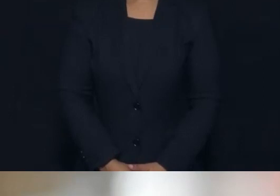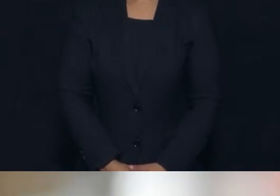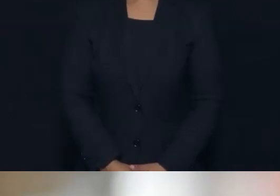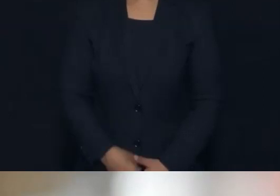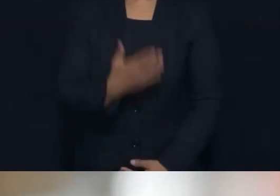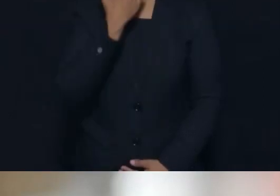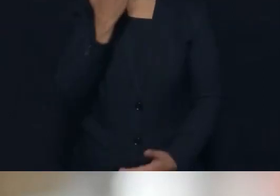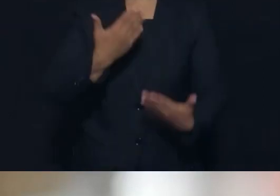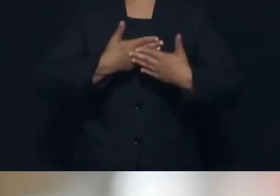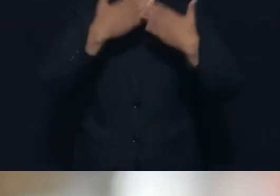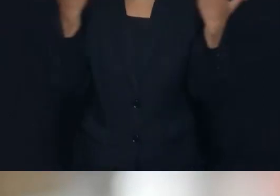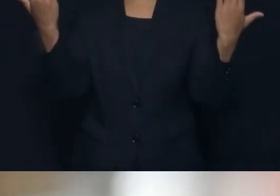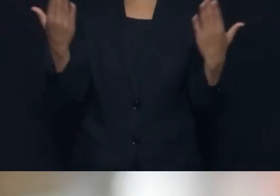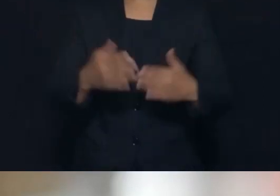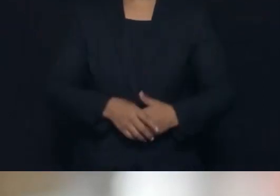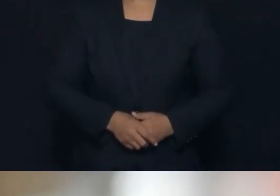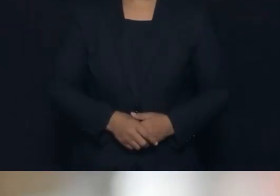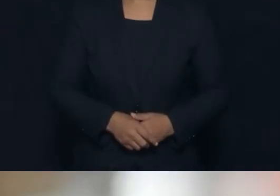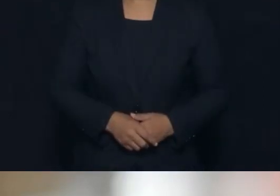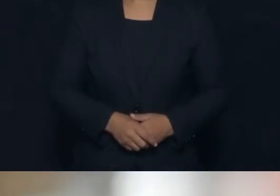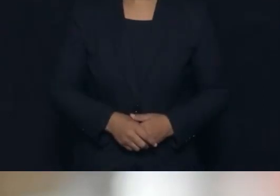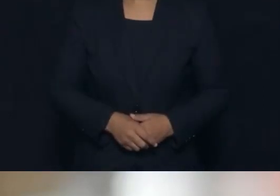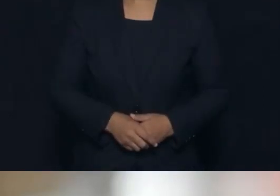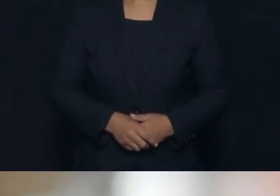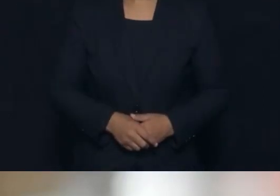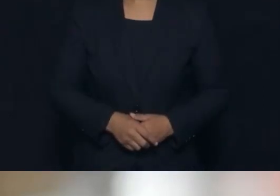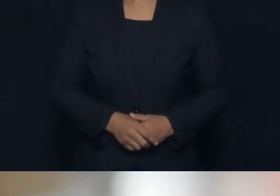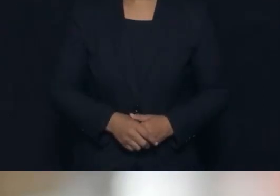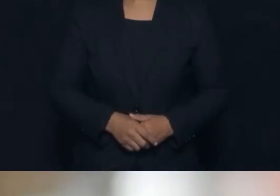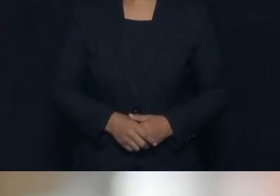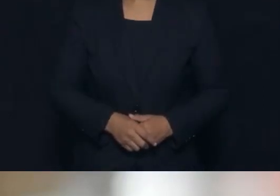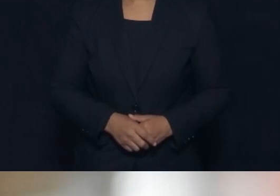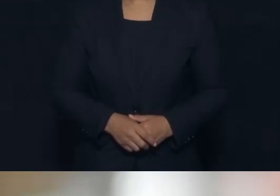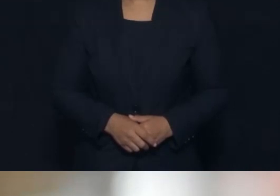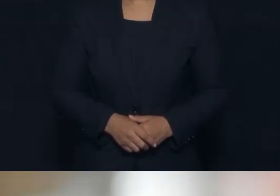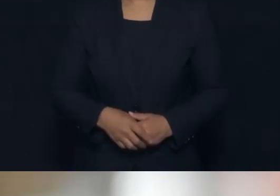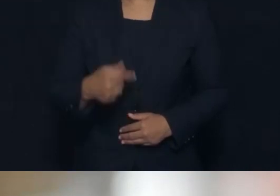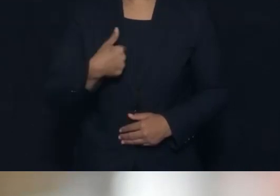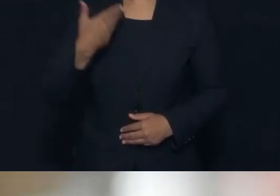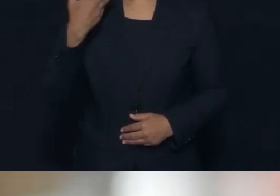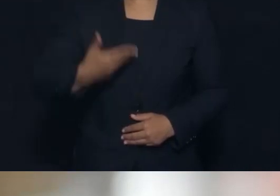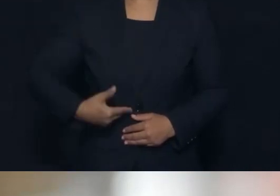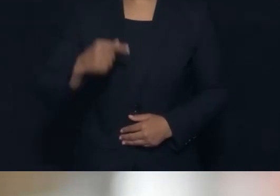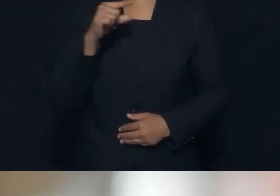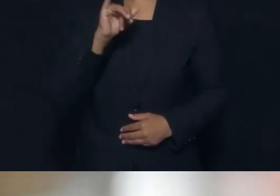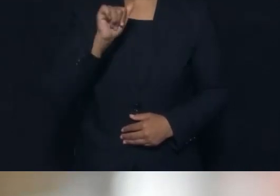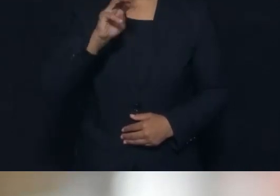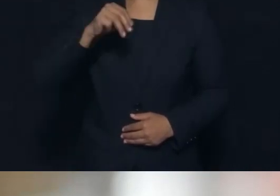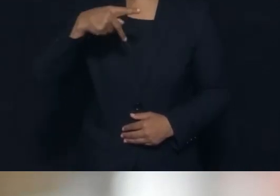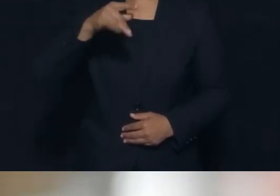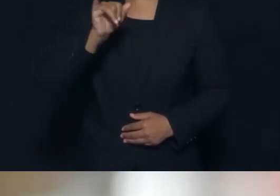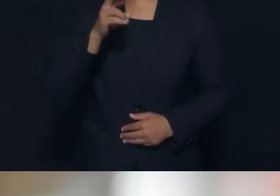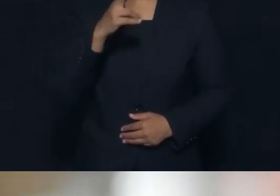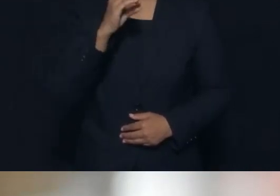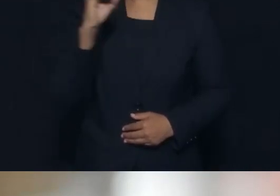I would like to point you to the very interesting guidance that the commission did, with my